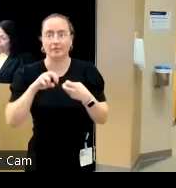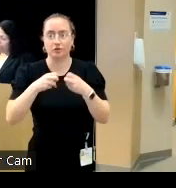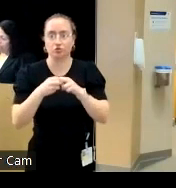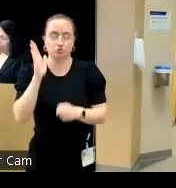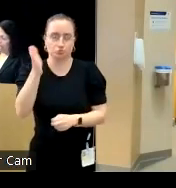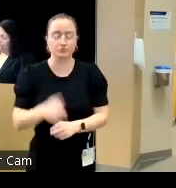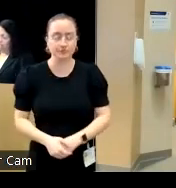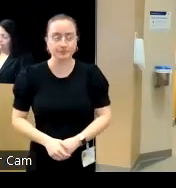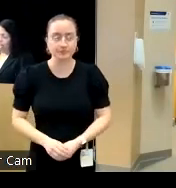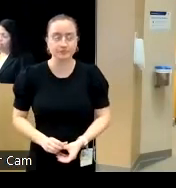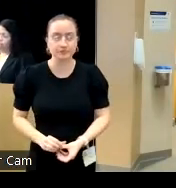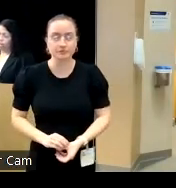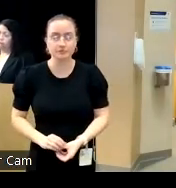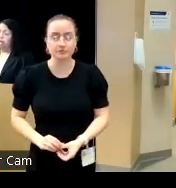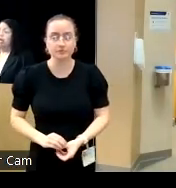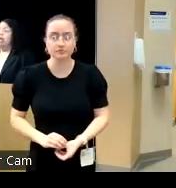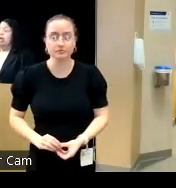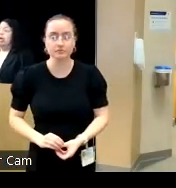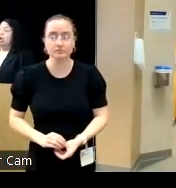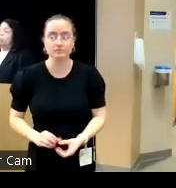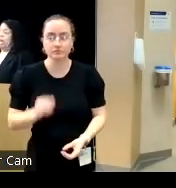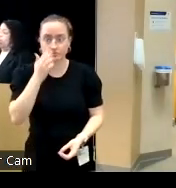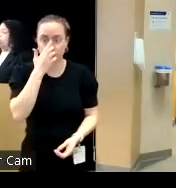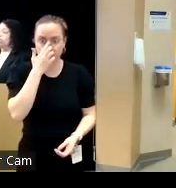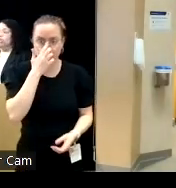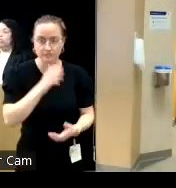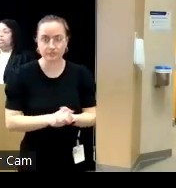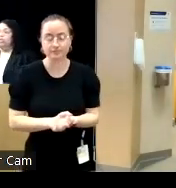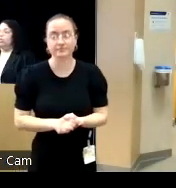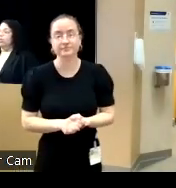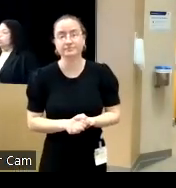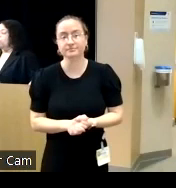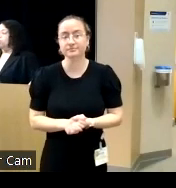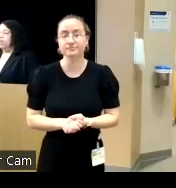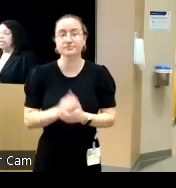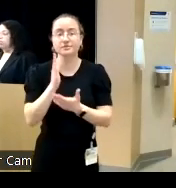some of the implications I think of this work black girls and young women who were exposed to